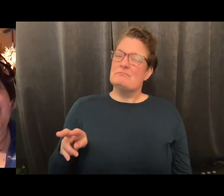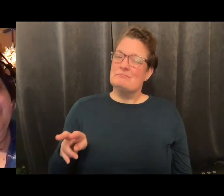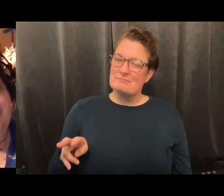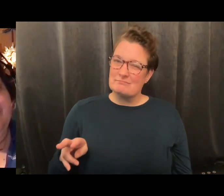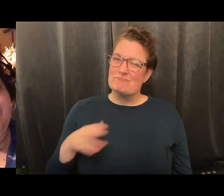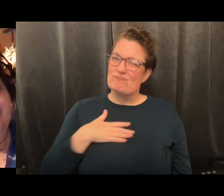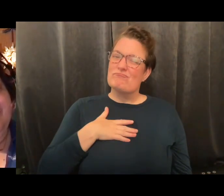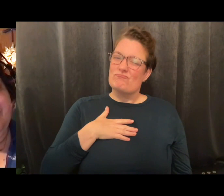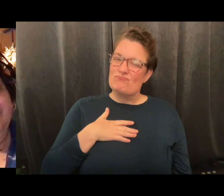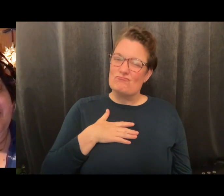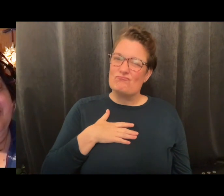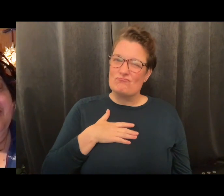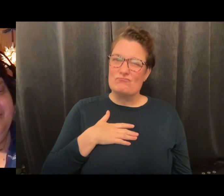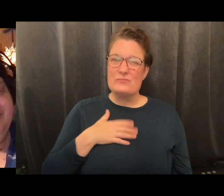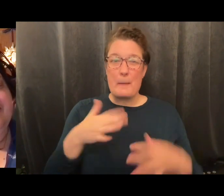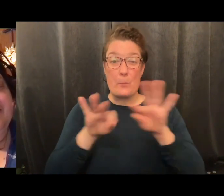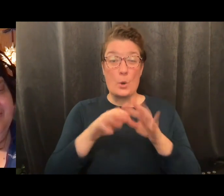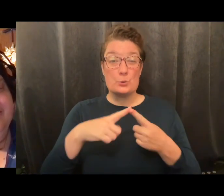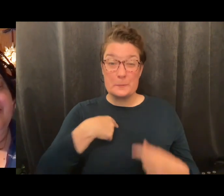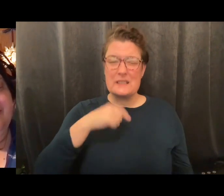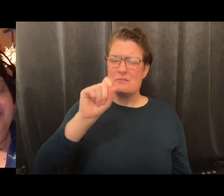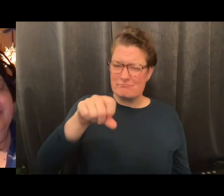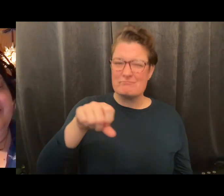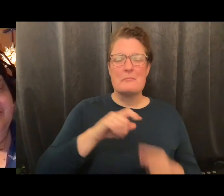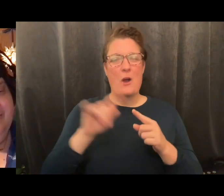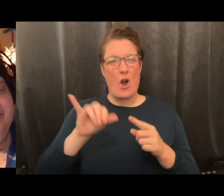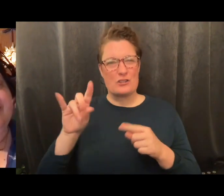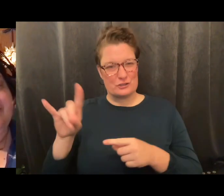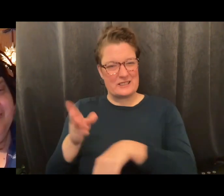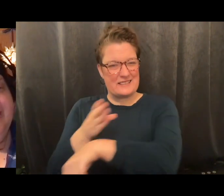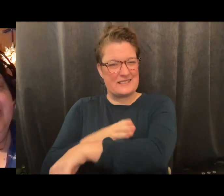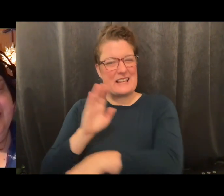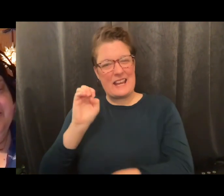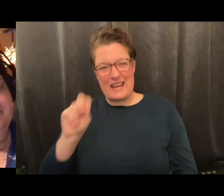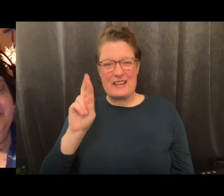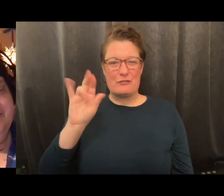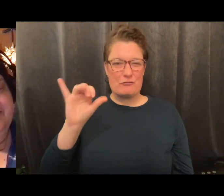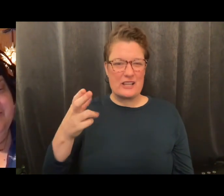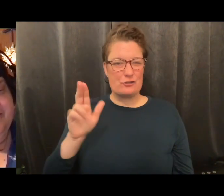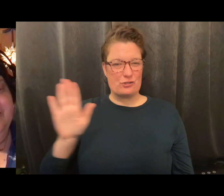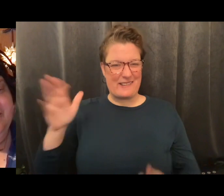enriched his life too, in some way. And it's just like, so beauty. I'm thinking about beauty.